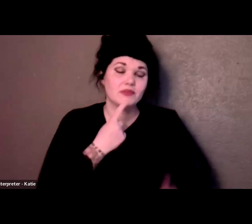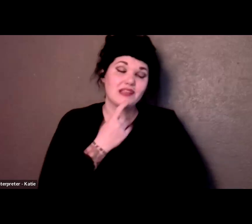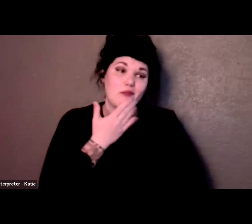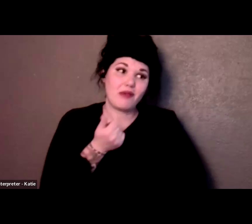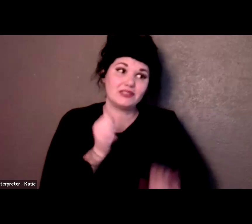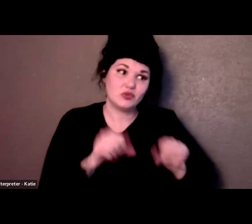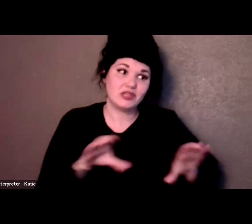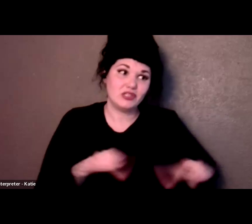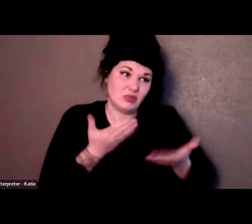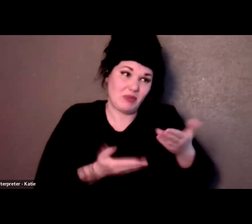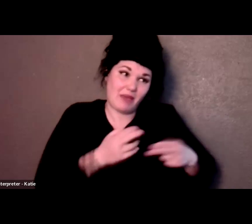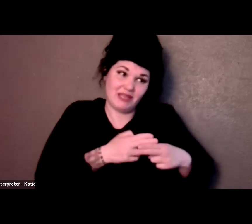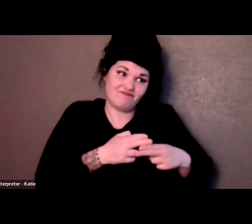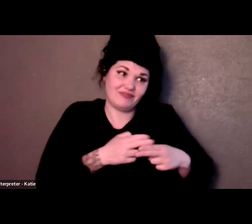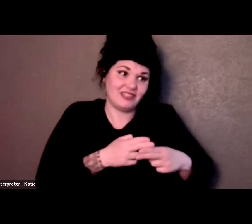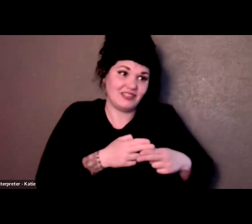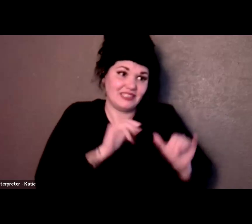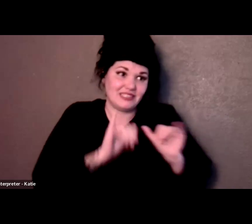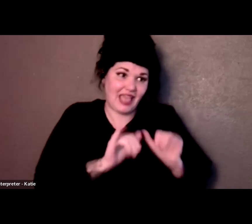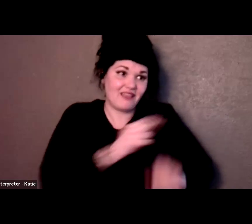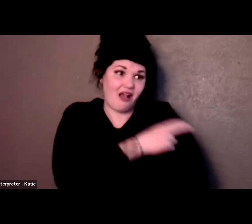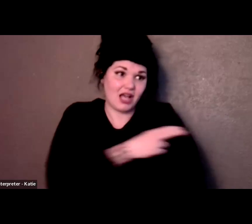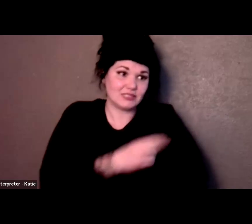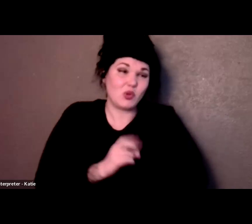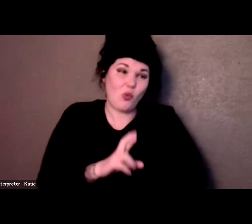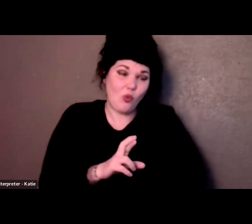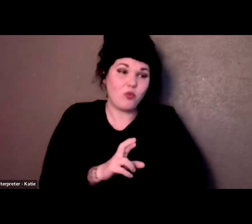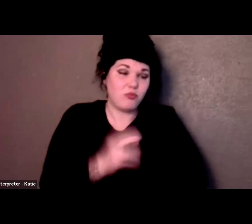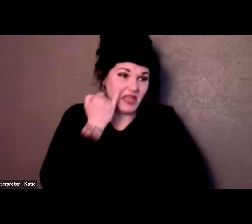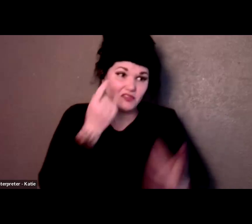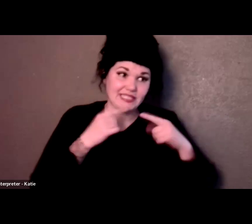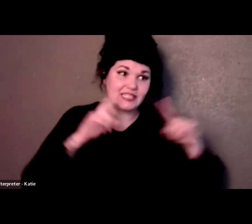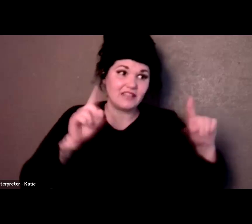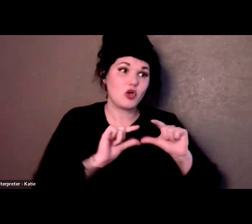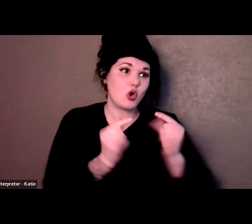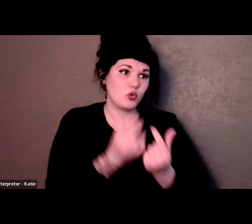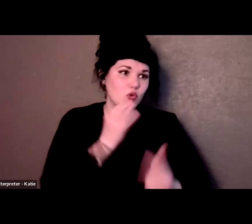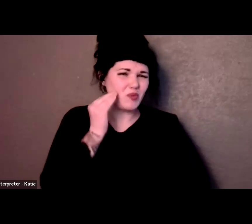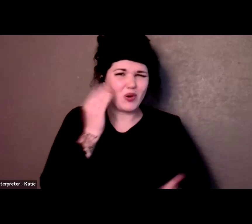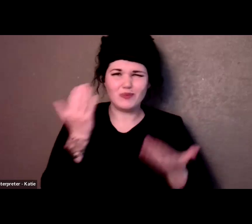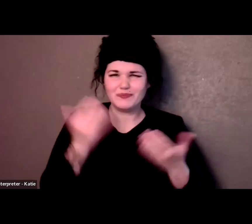group home. And as much as I think compliance is seen as the way, if I had taken them at the